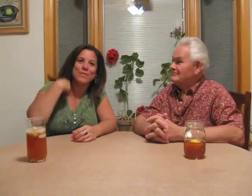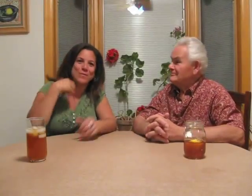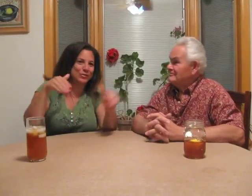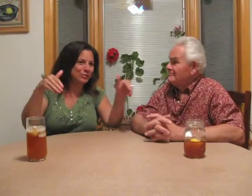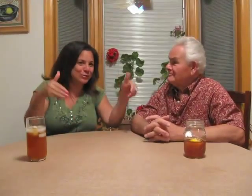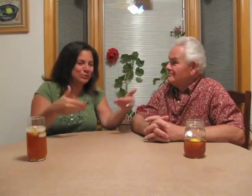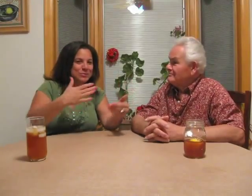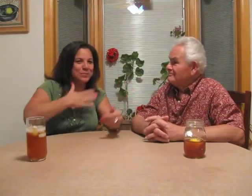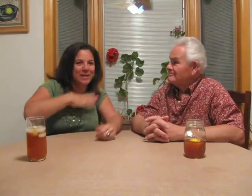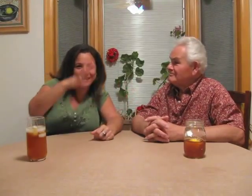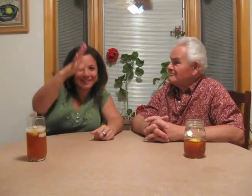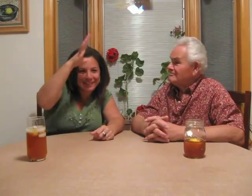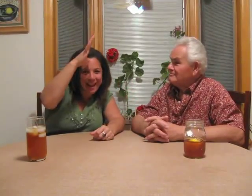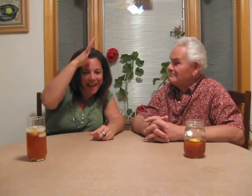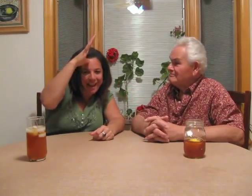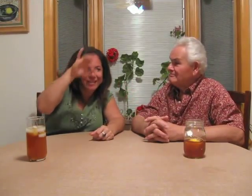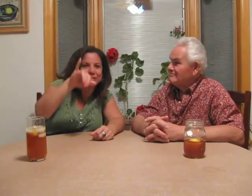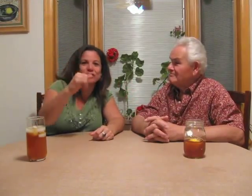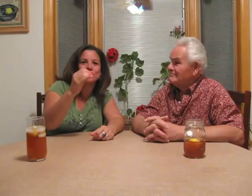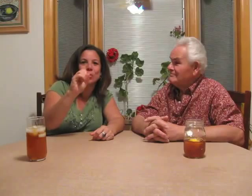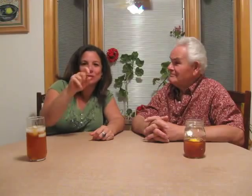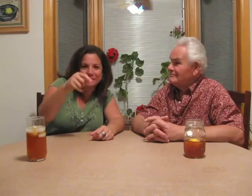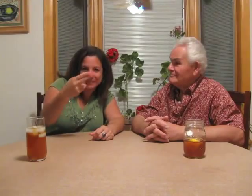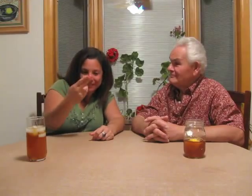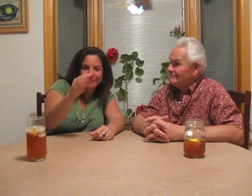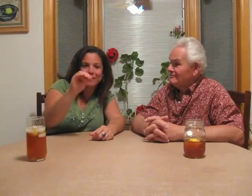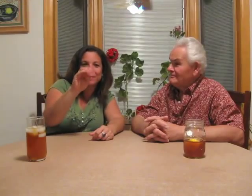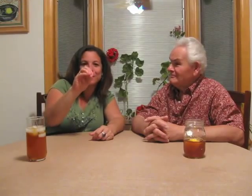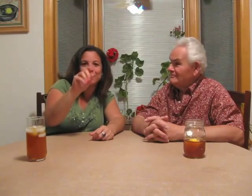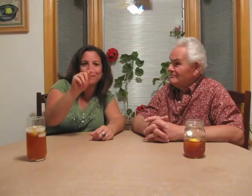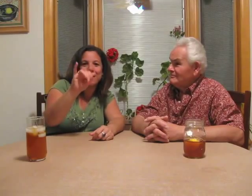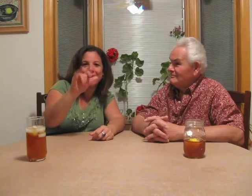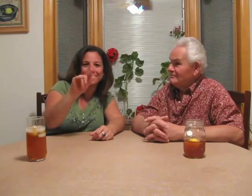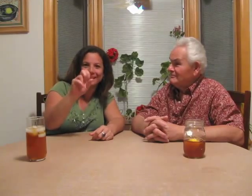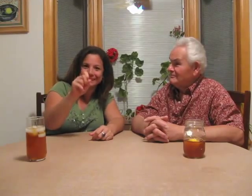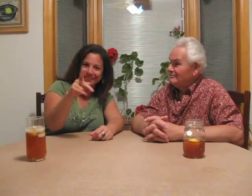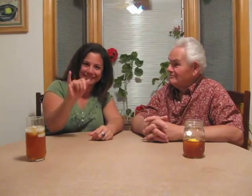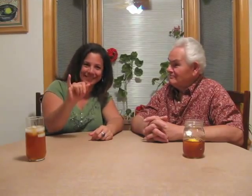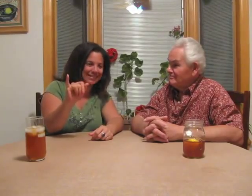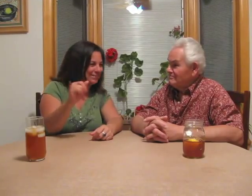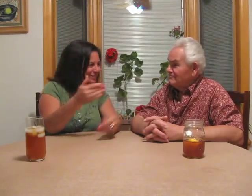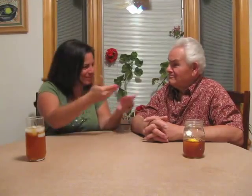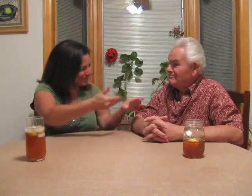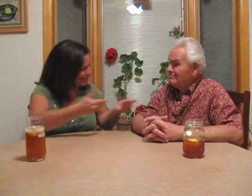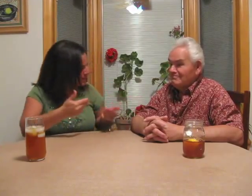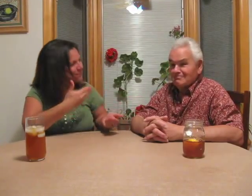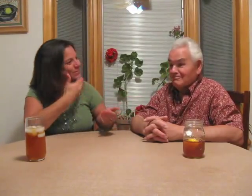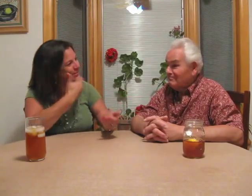Hello! I would like to introduce my dad, Joseph Motylinski. Welcome and thanks for your time!